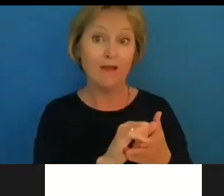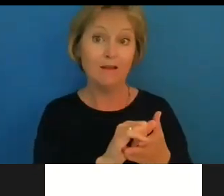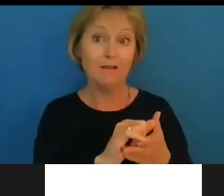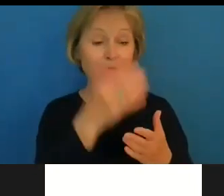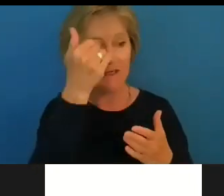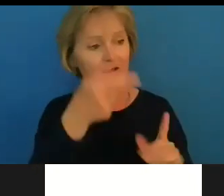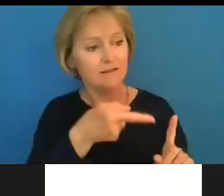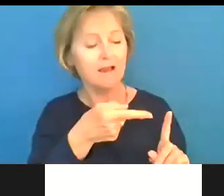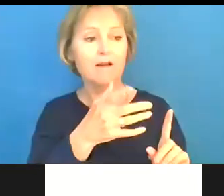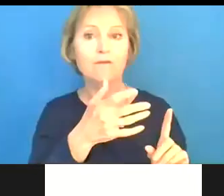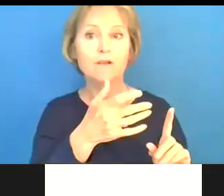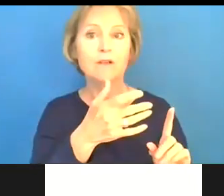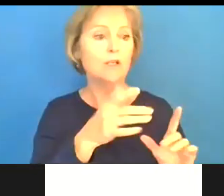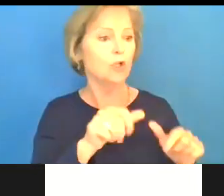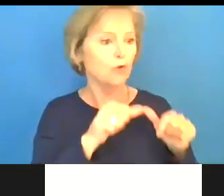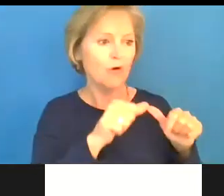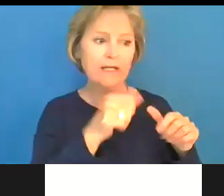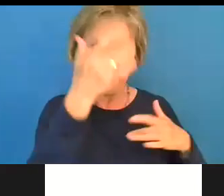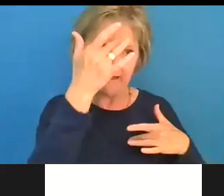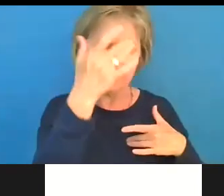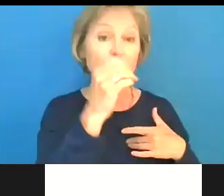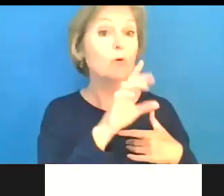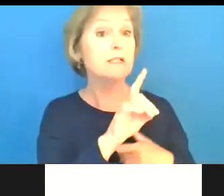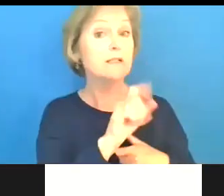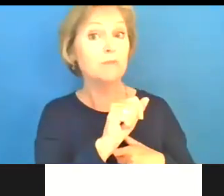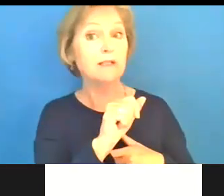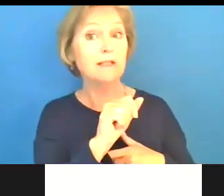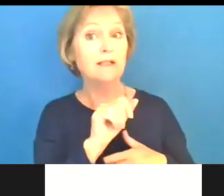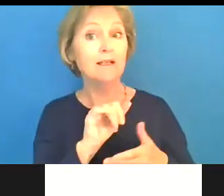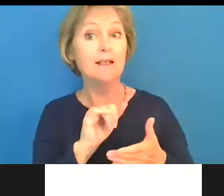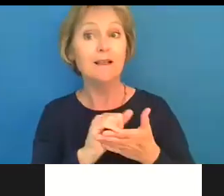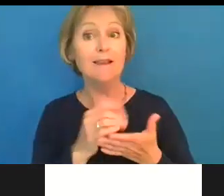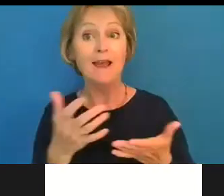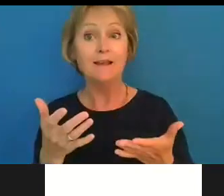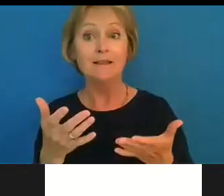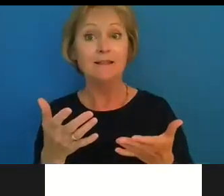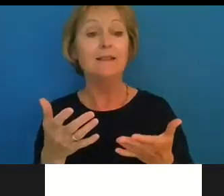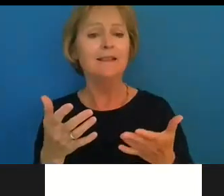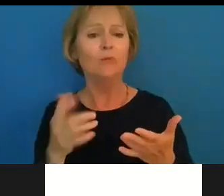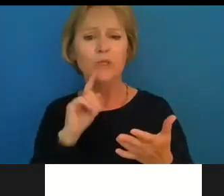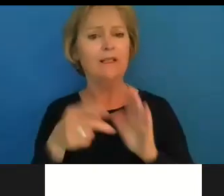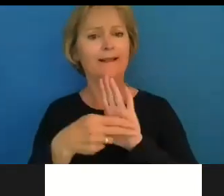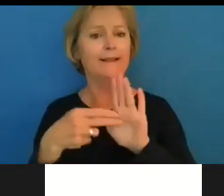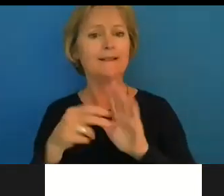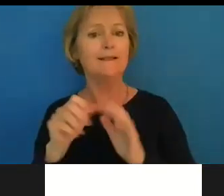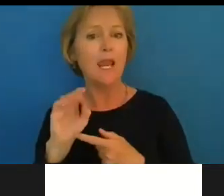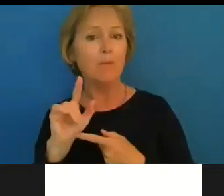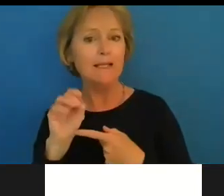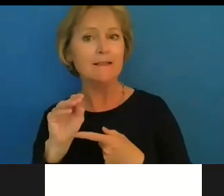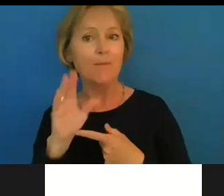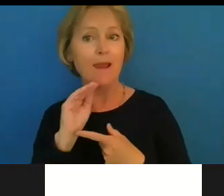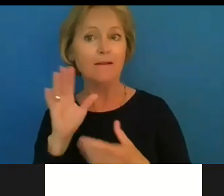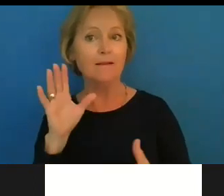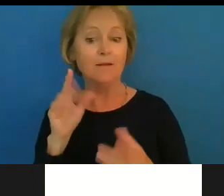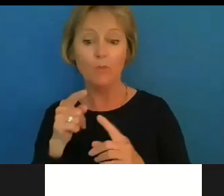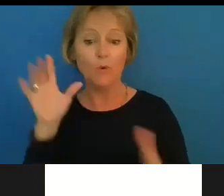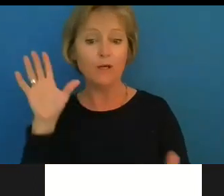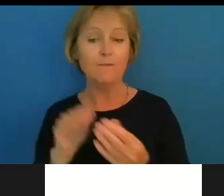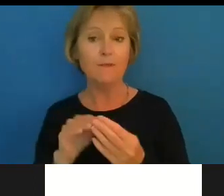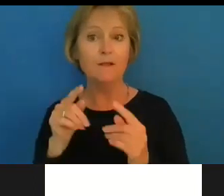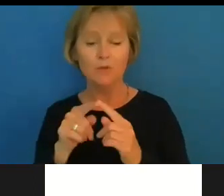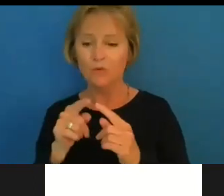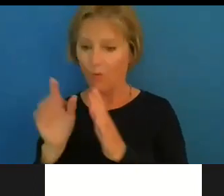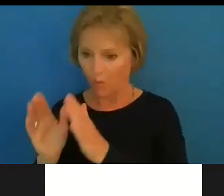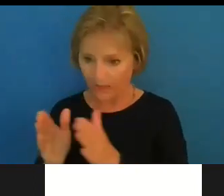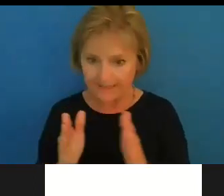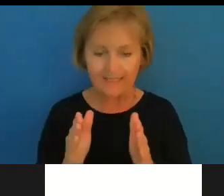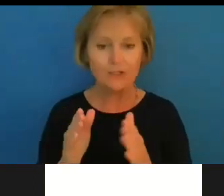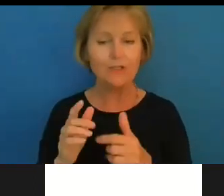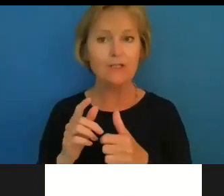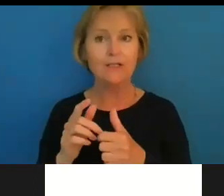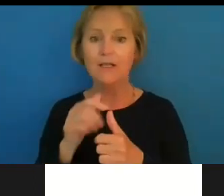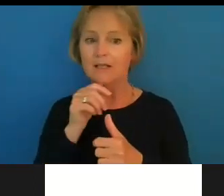a chronic illness or disability, is just plain ableism, and it comes down to organizations, not wanting